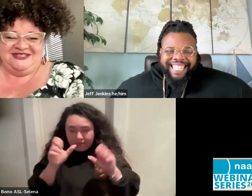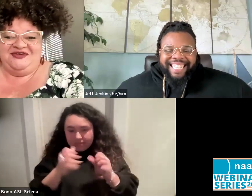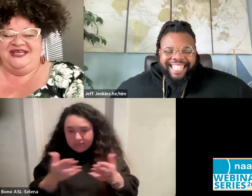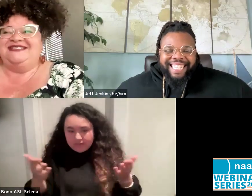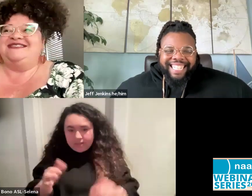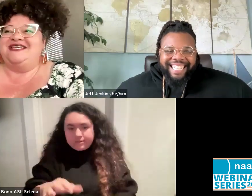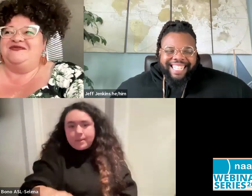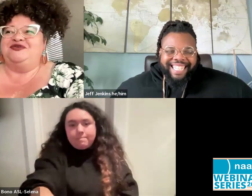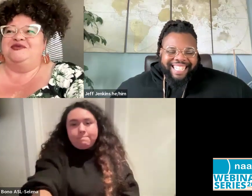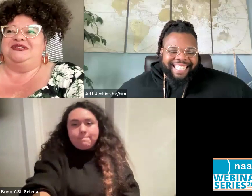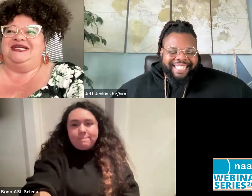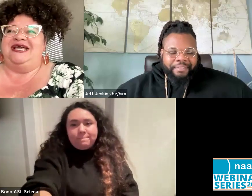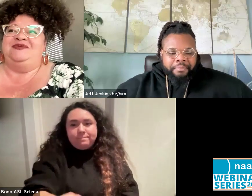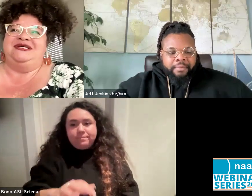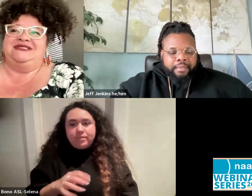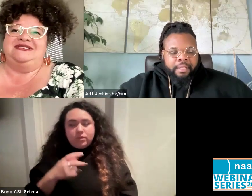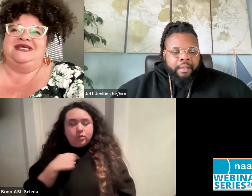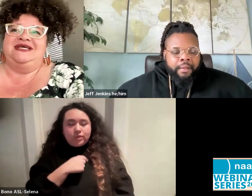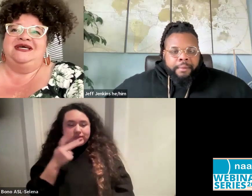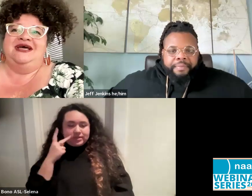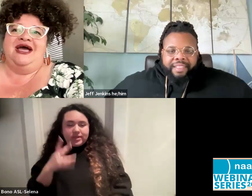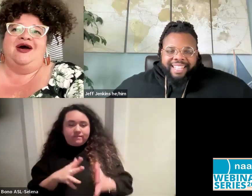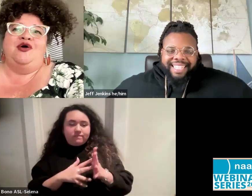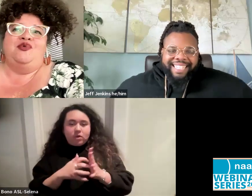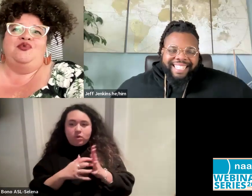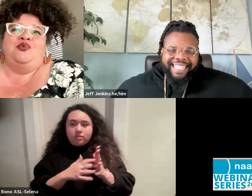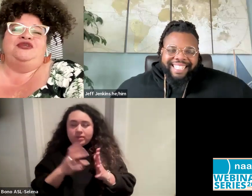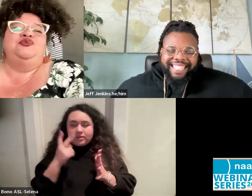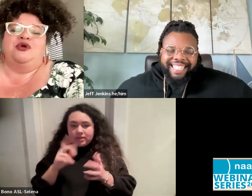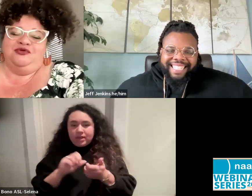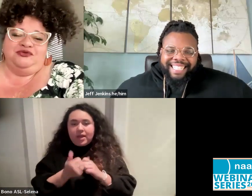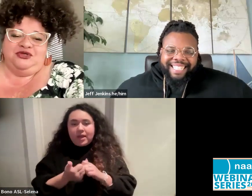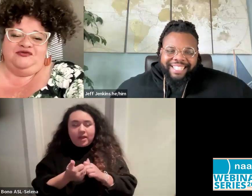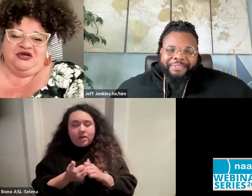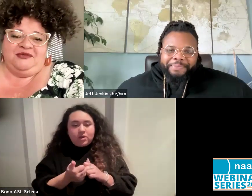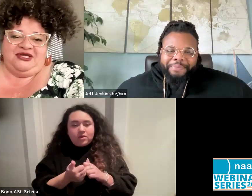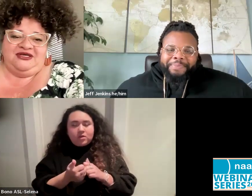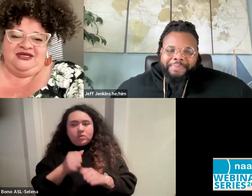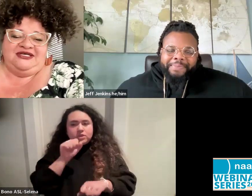So we get to see the vulnerability and we get to see how what you work through to overcome it.